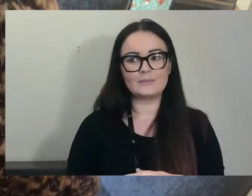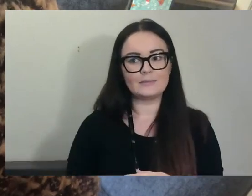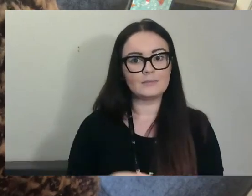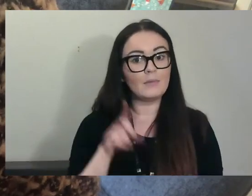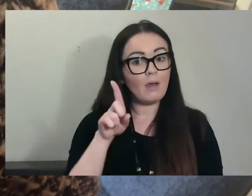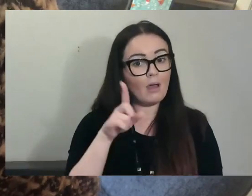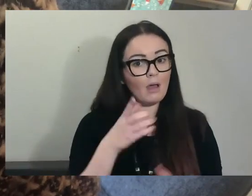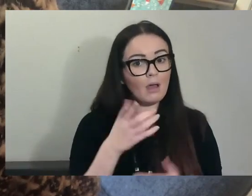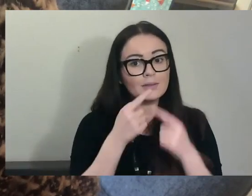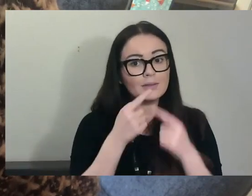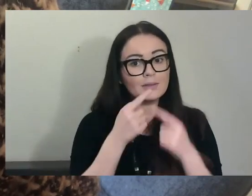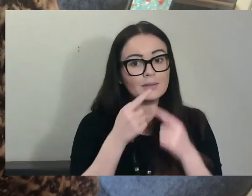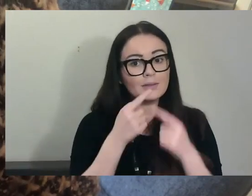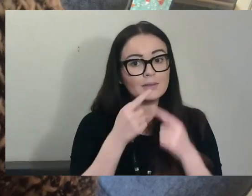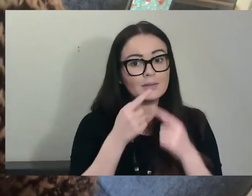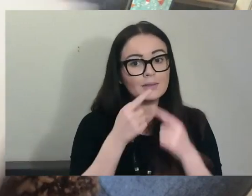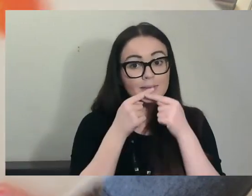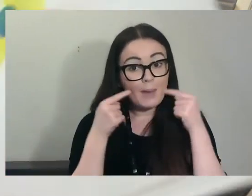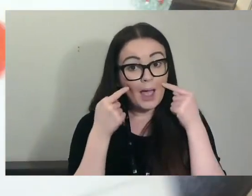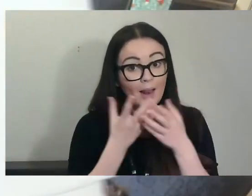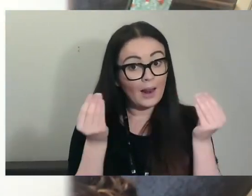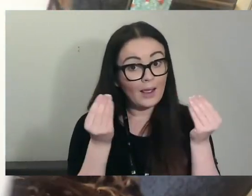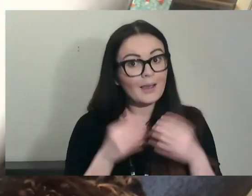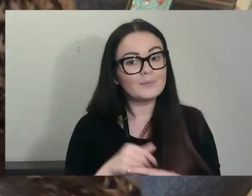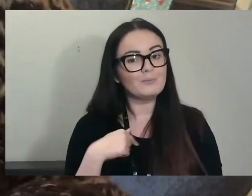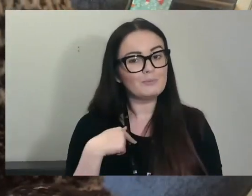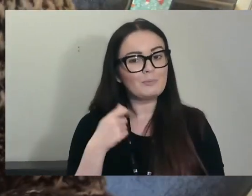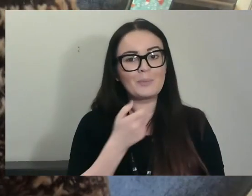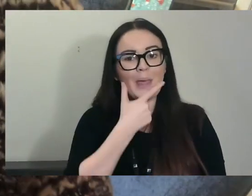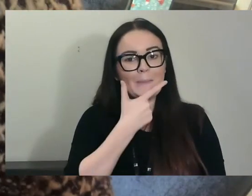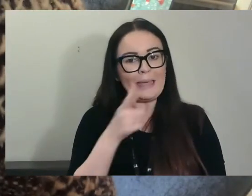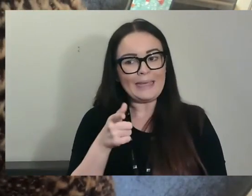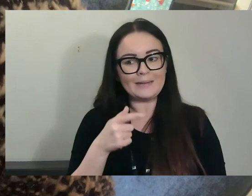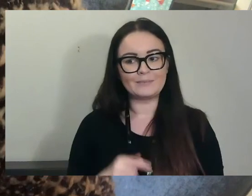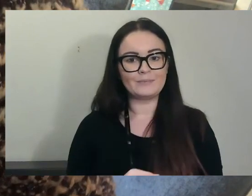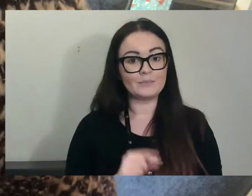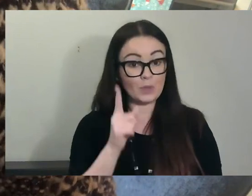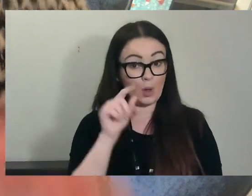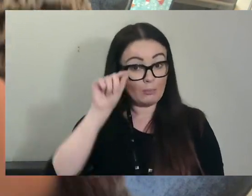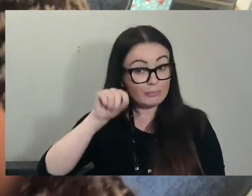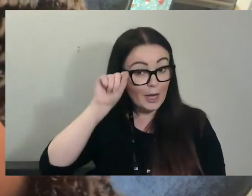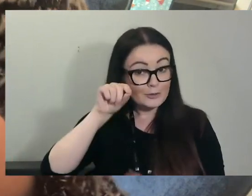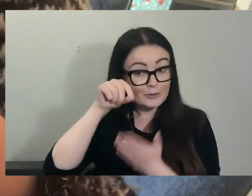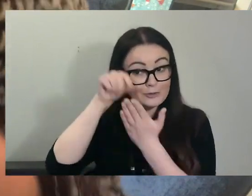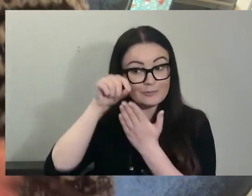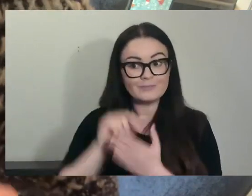going to give my teddy bear a smile as well so that he looks happy so I'm going to get a thin brush